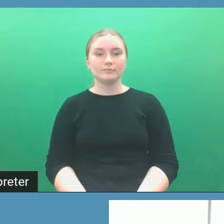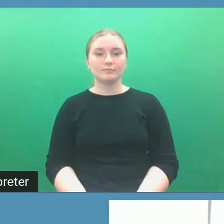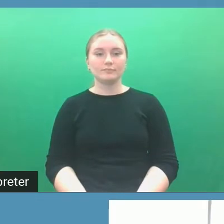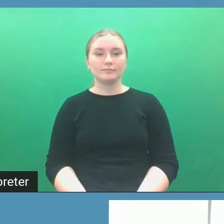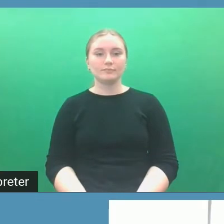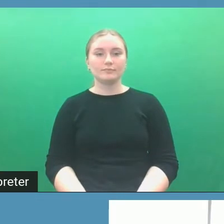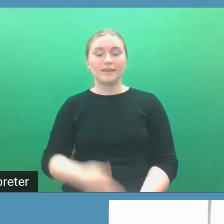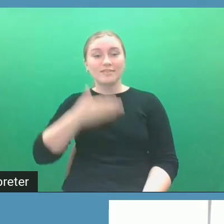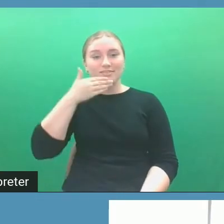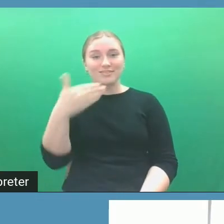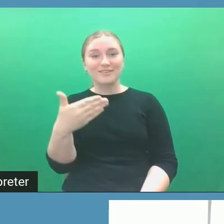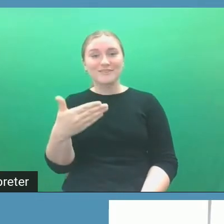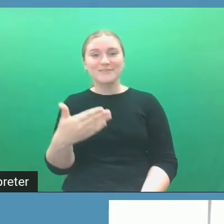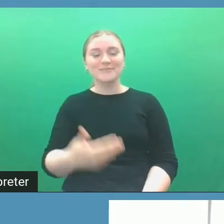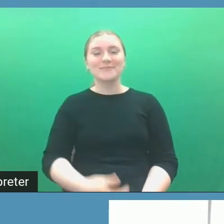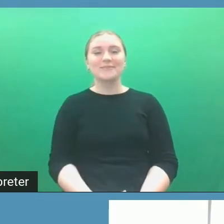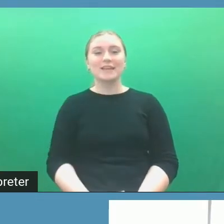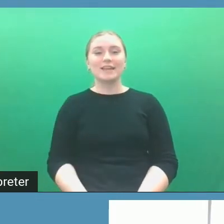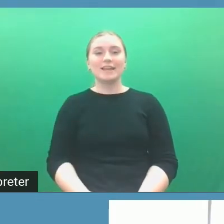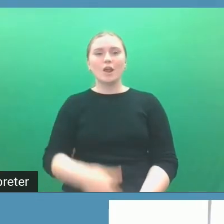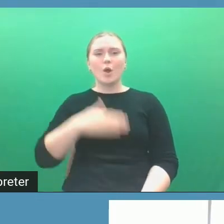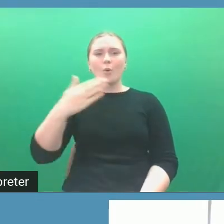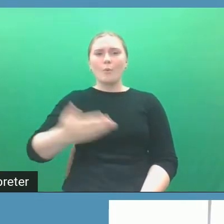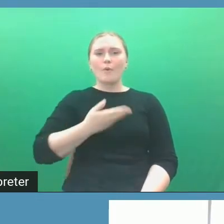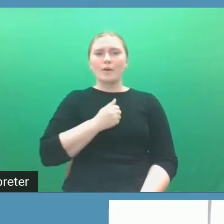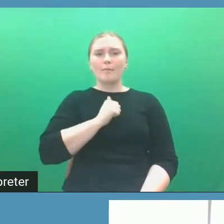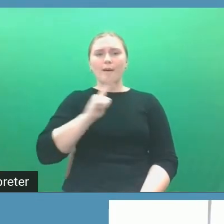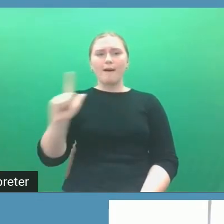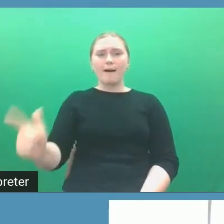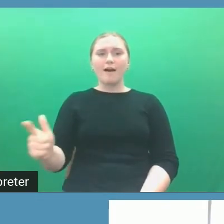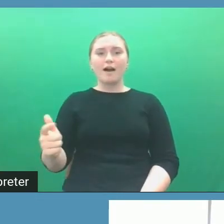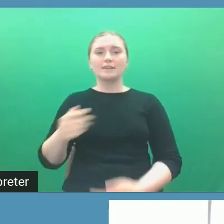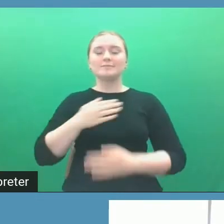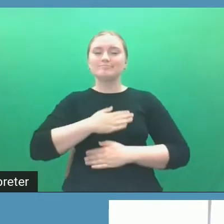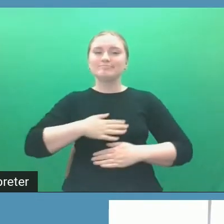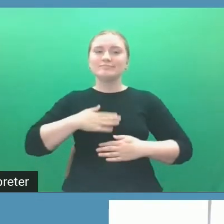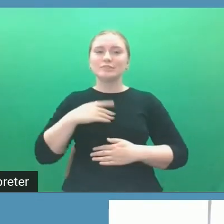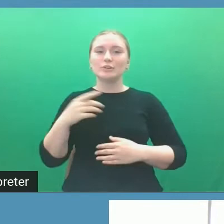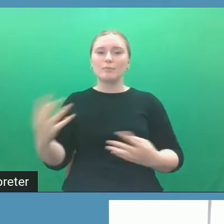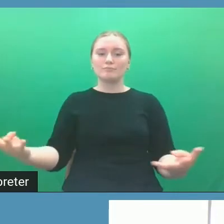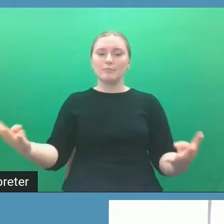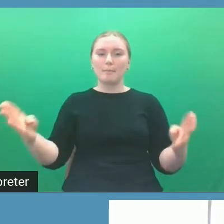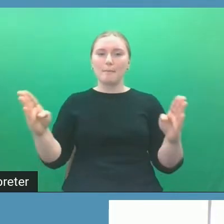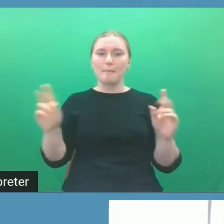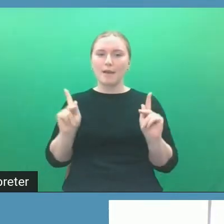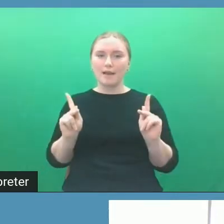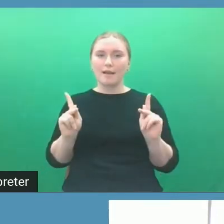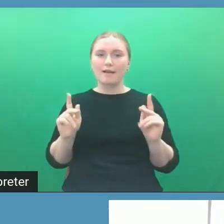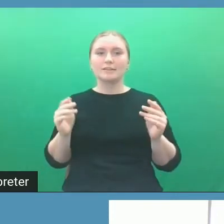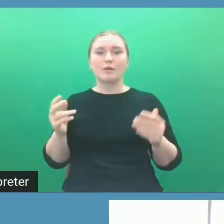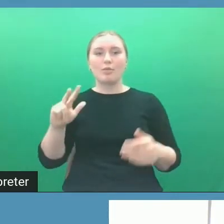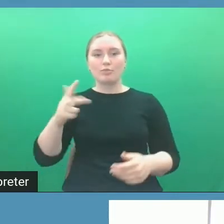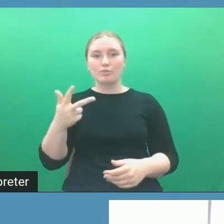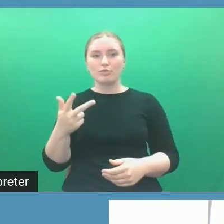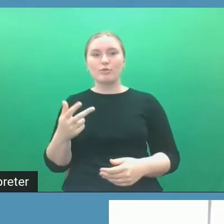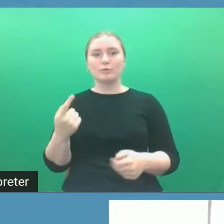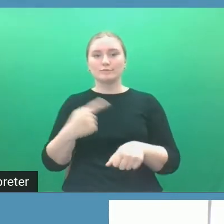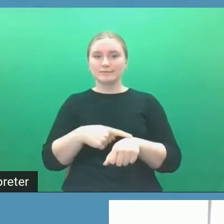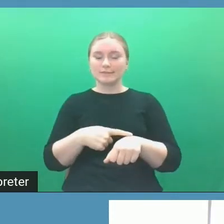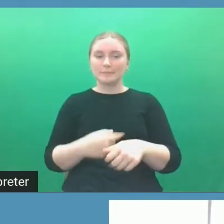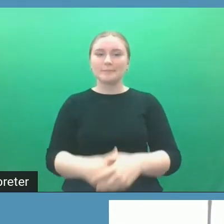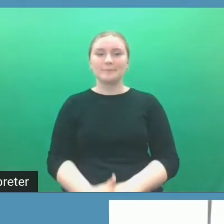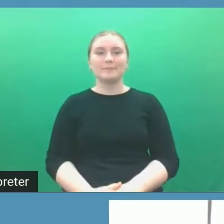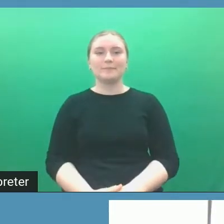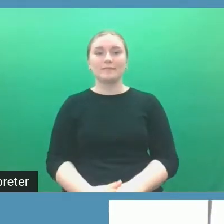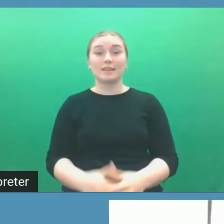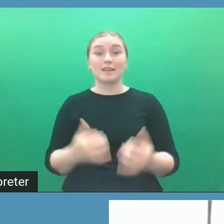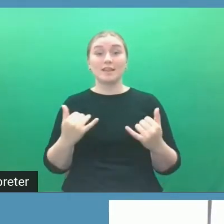Thank you. Welcome, everybody. Pleasure for us to be back for our third session and this session is